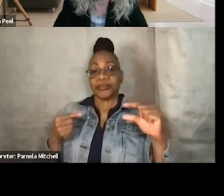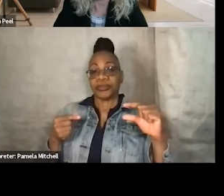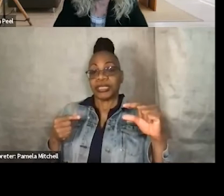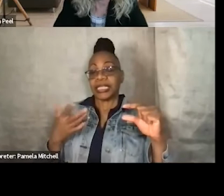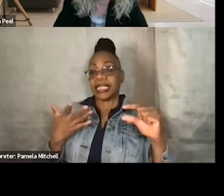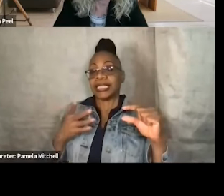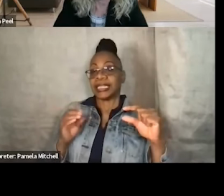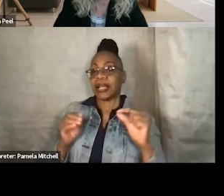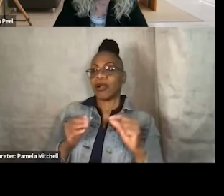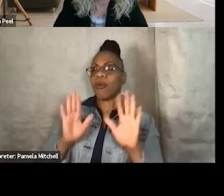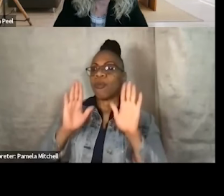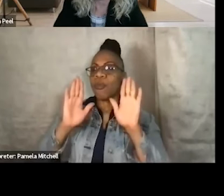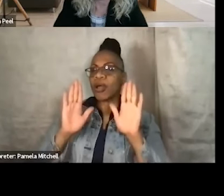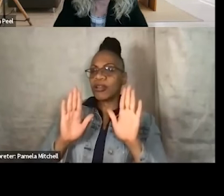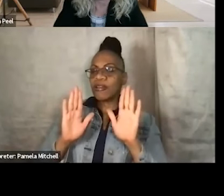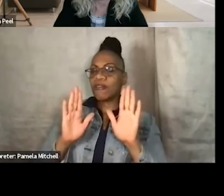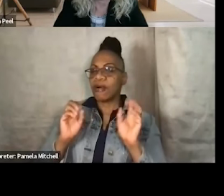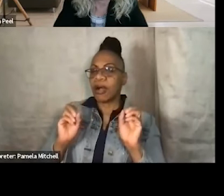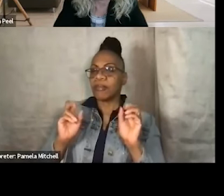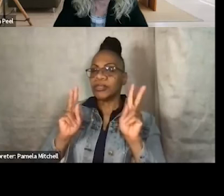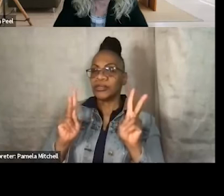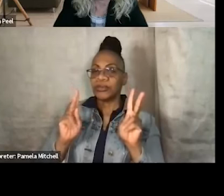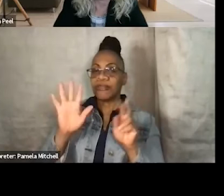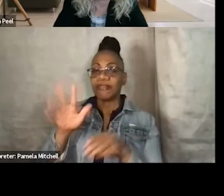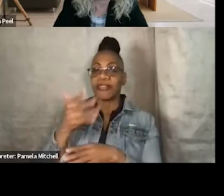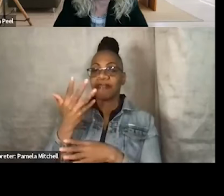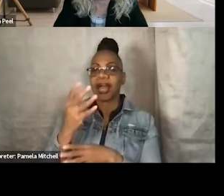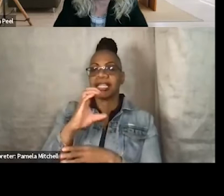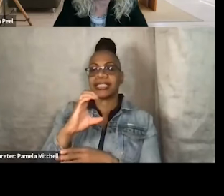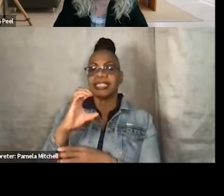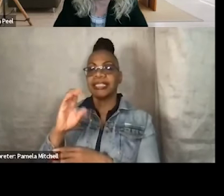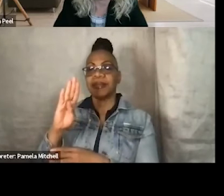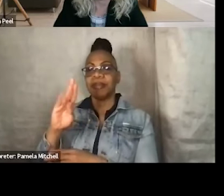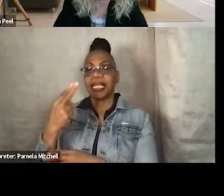for these five CCDHCs to pull together